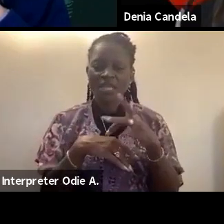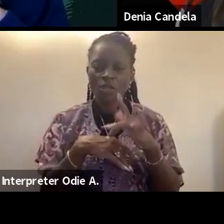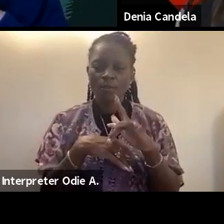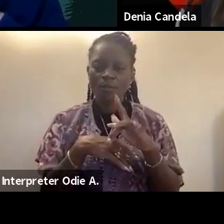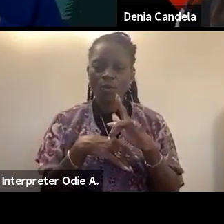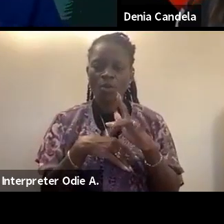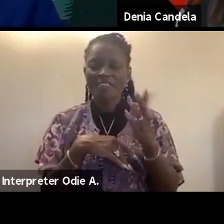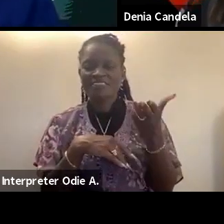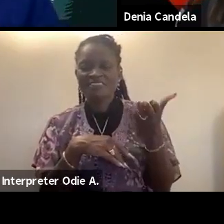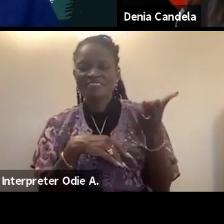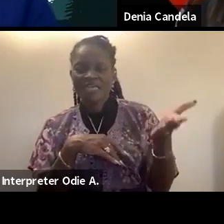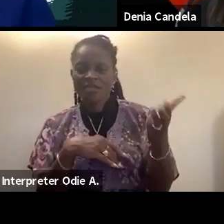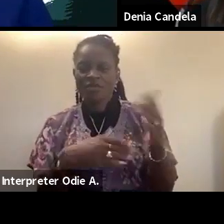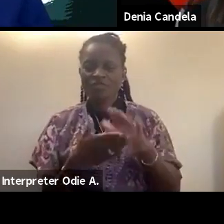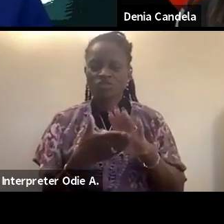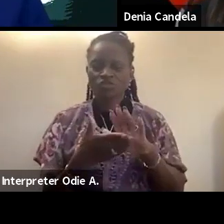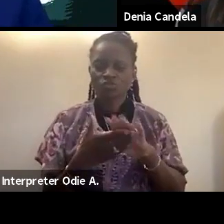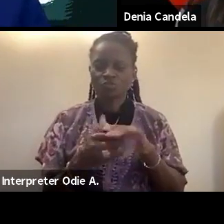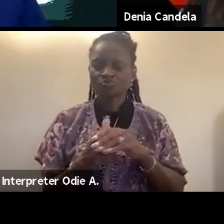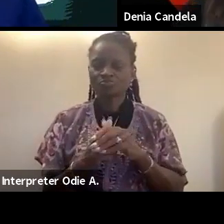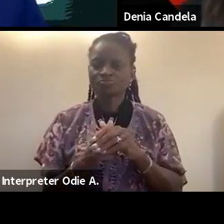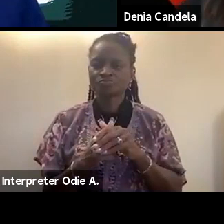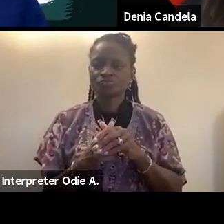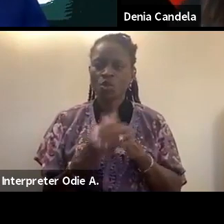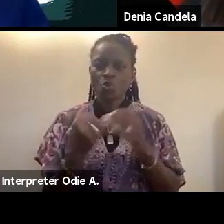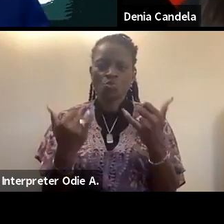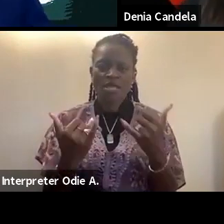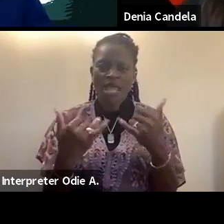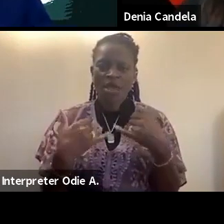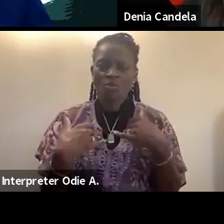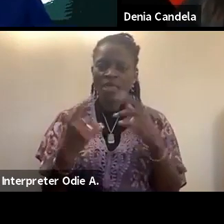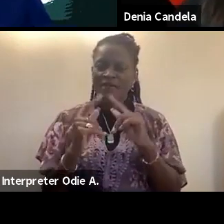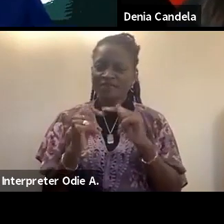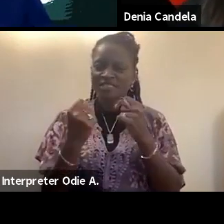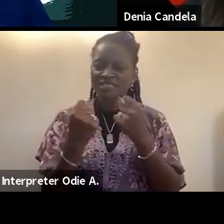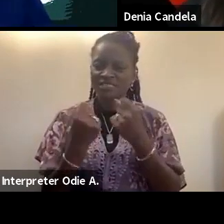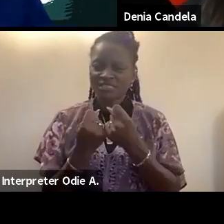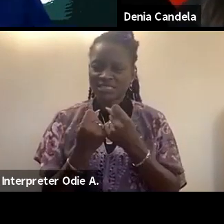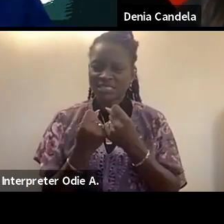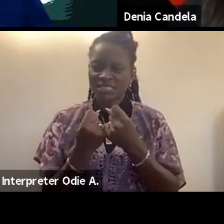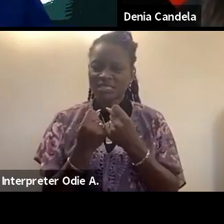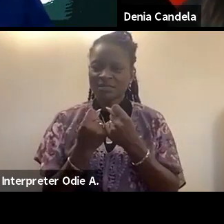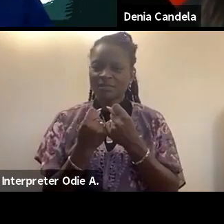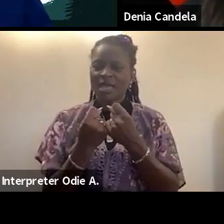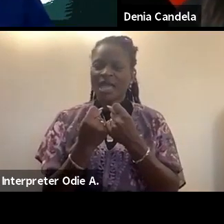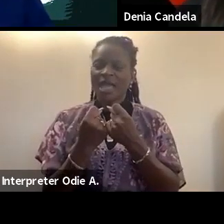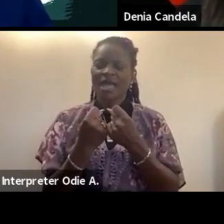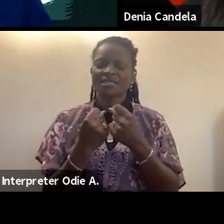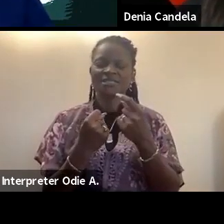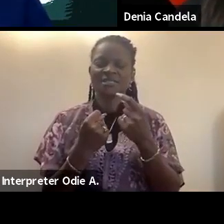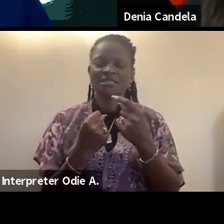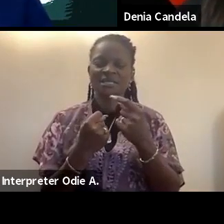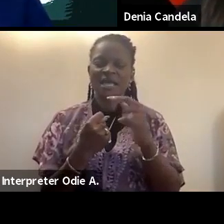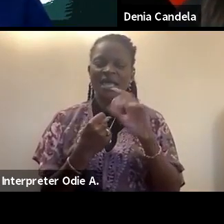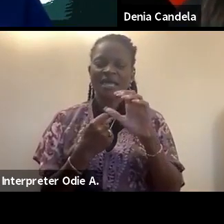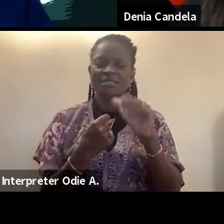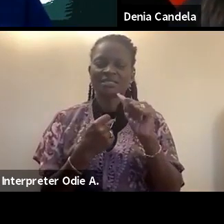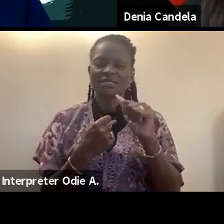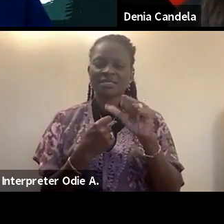Currently, we have actually a team at Casta Grande High School who's right now